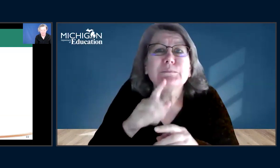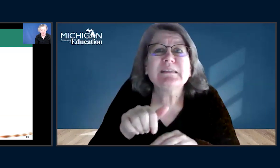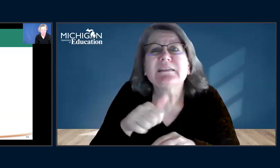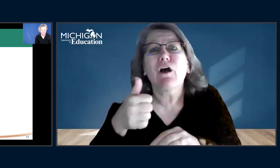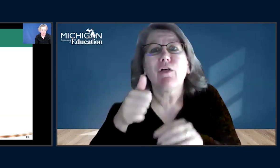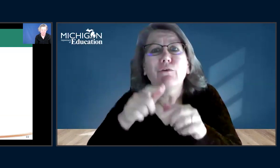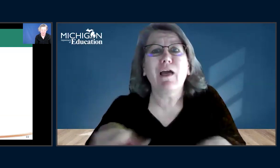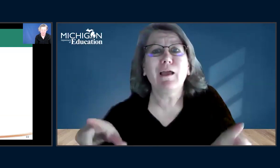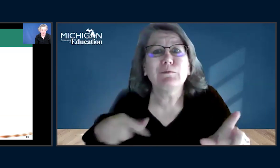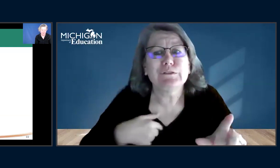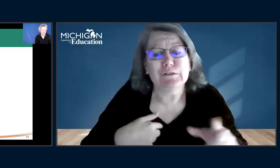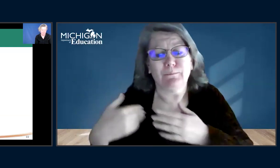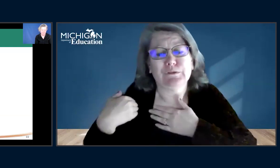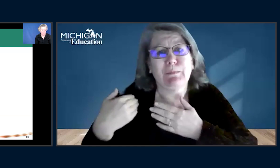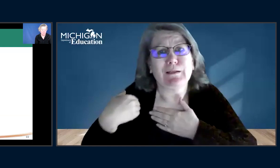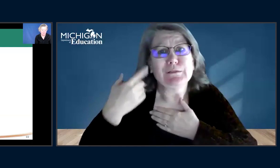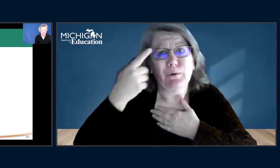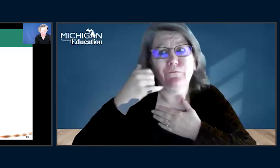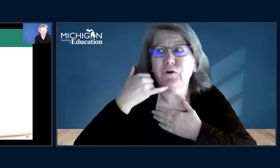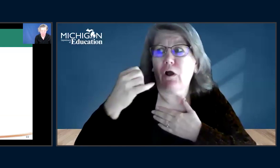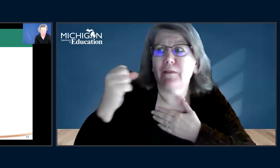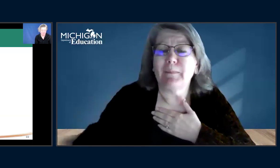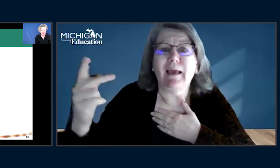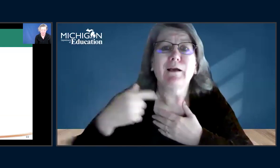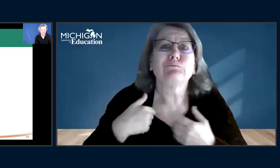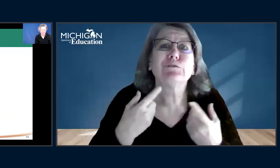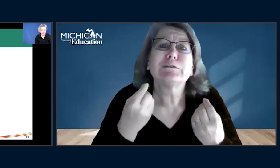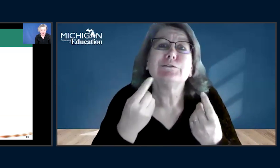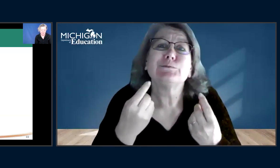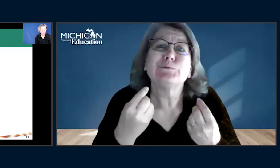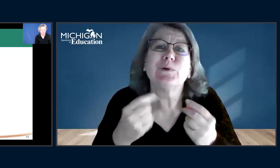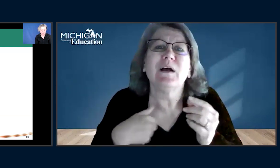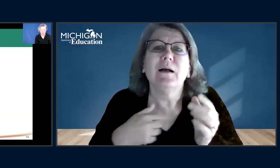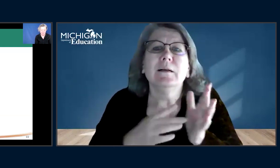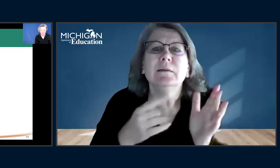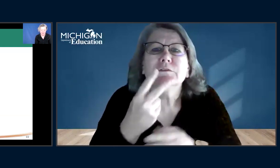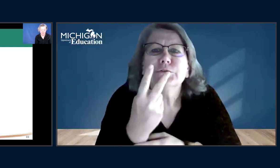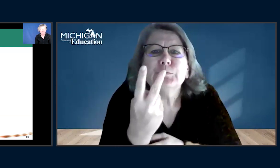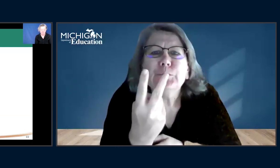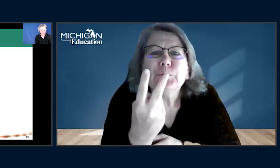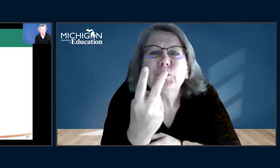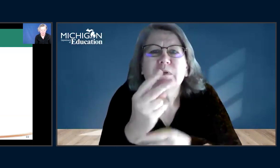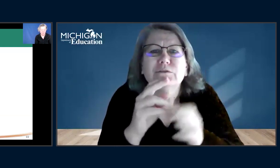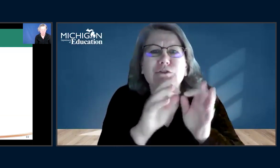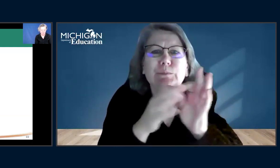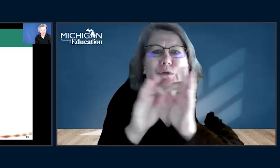We can do that as well. But suppose a family is-- they speak another language, let's say, and, you know, I'm responsible to call them back.